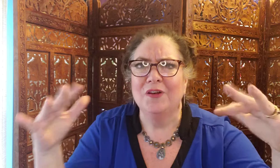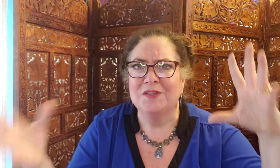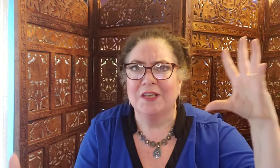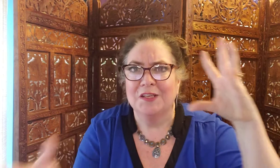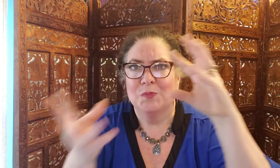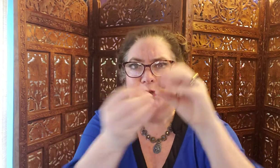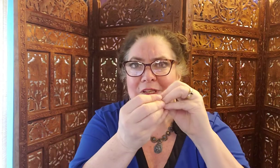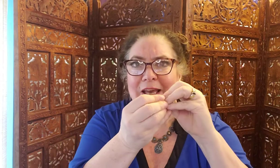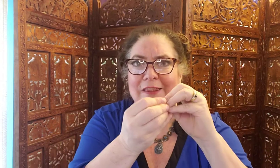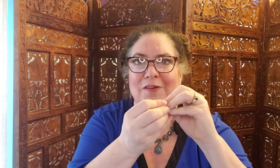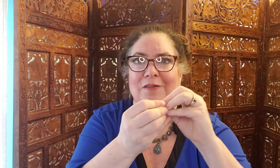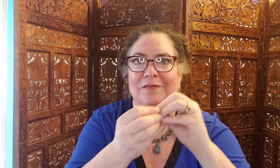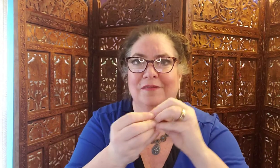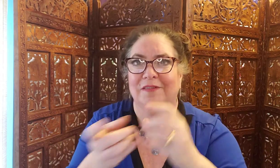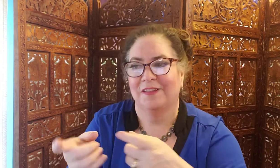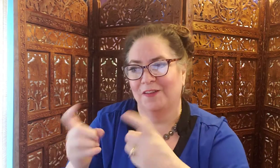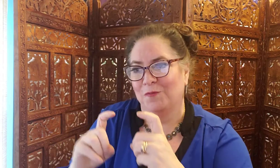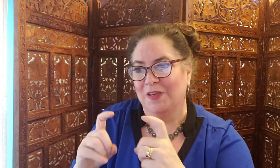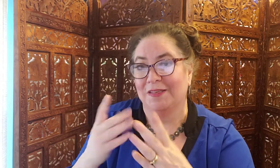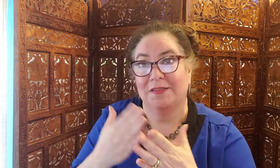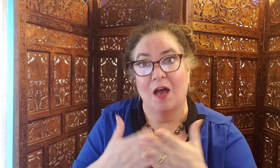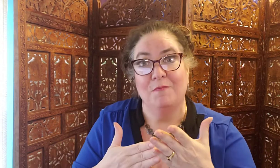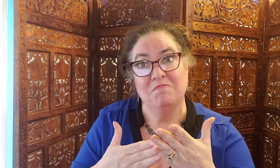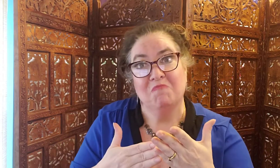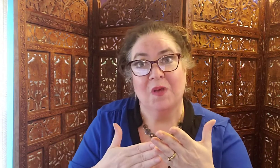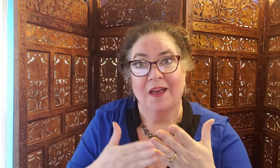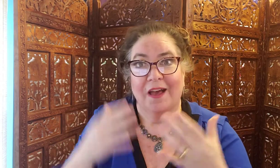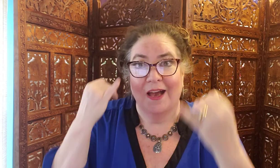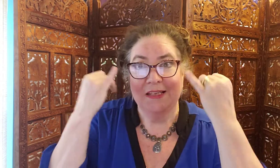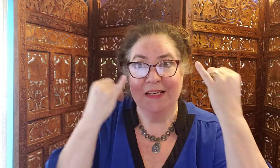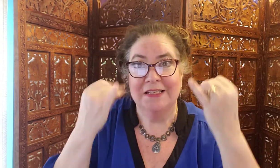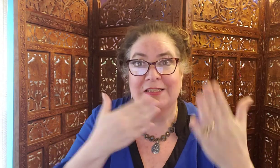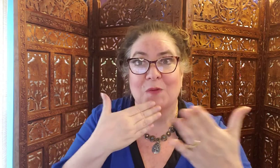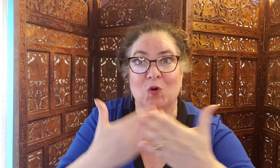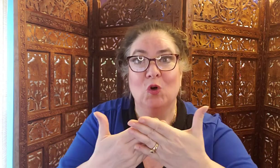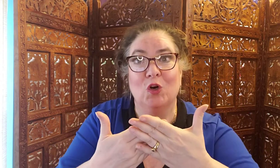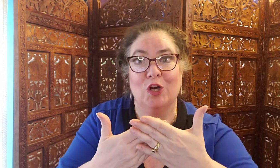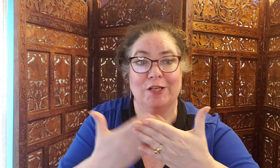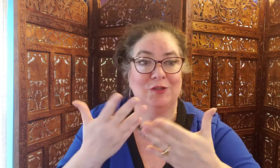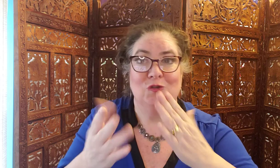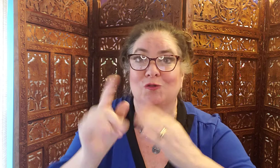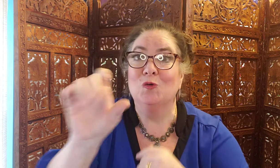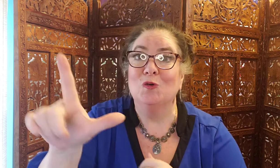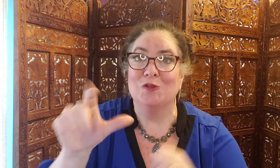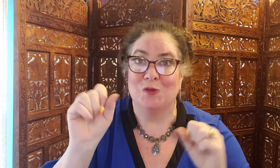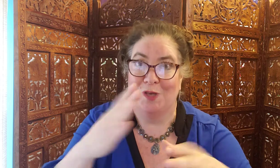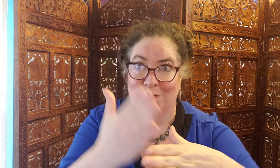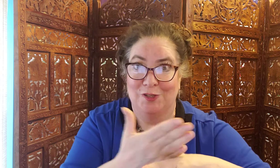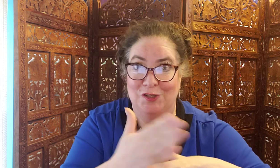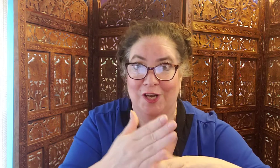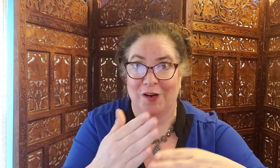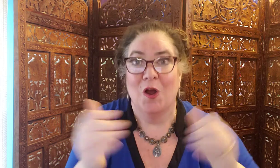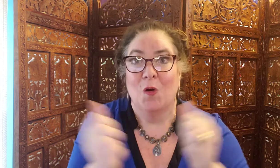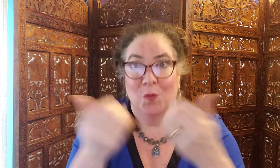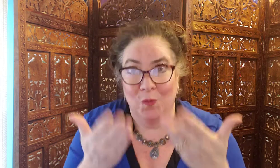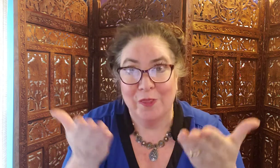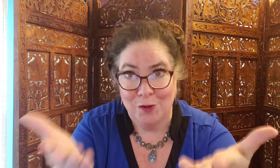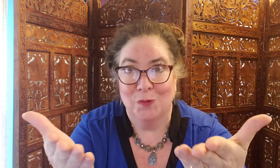those things put together give me some ideas, some good tools, to be able to share with you